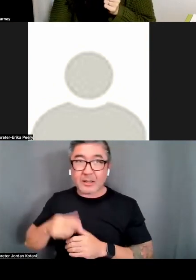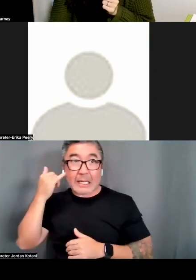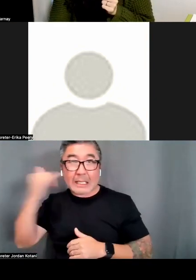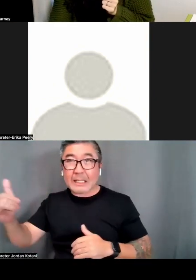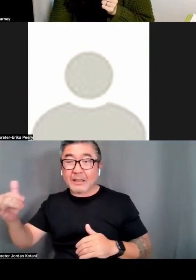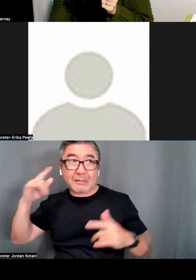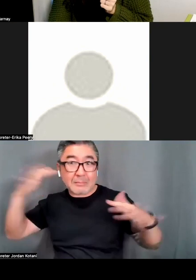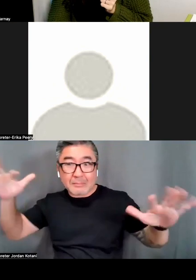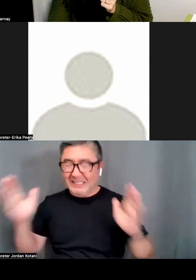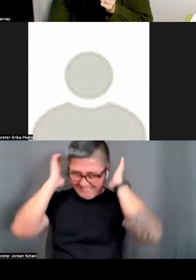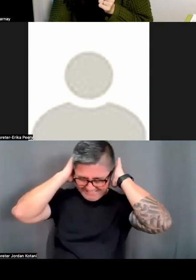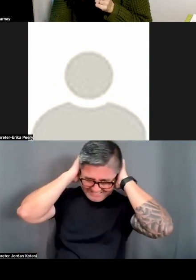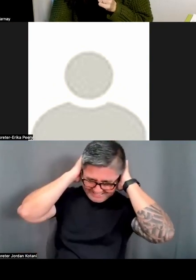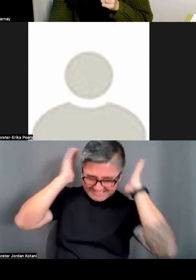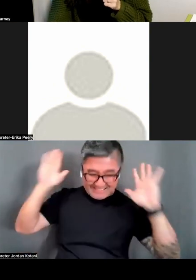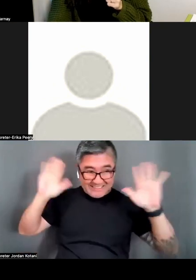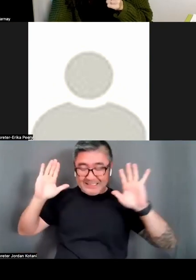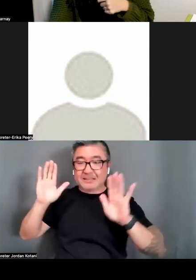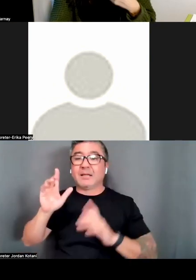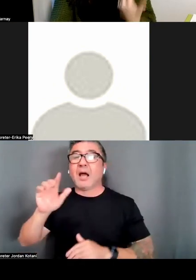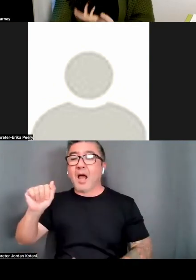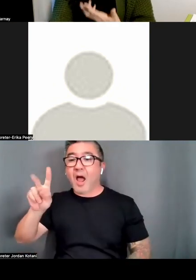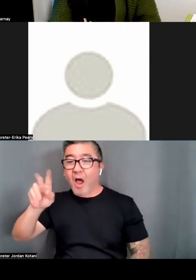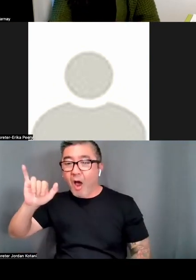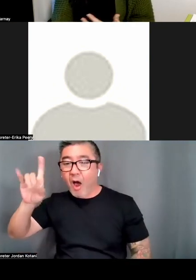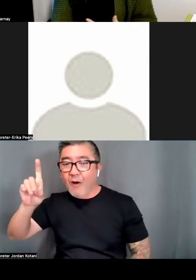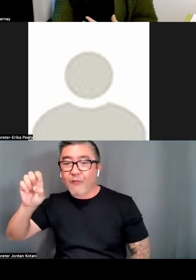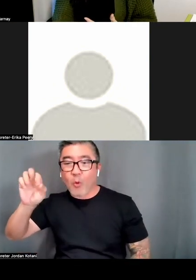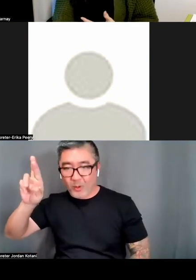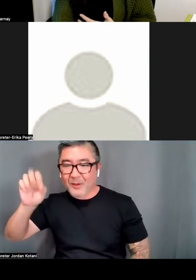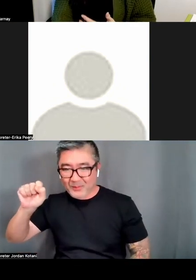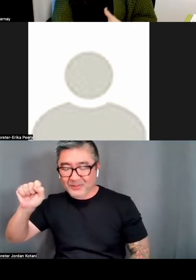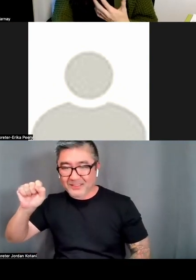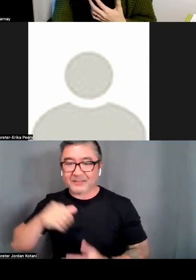Those are our sensory avoiders. Because I dislike being a talking head, I have